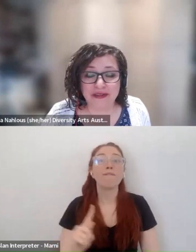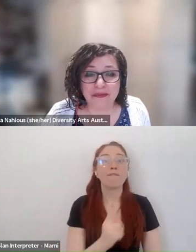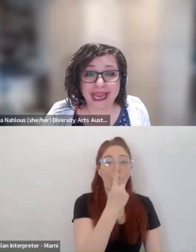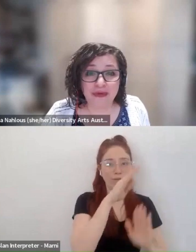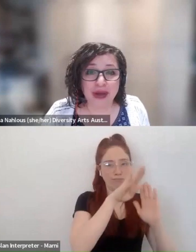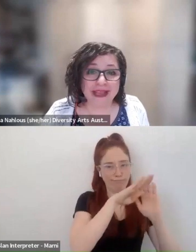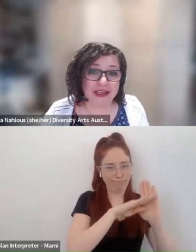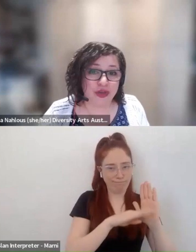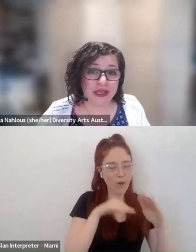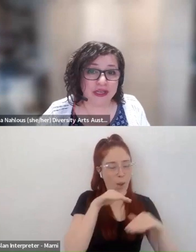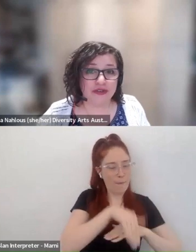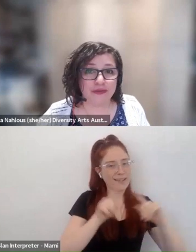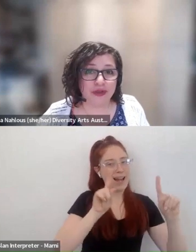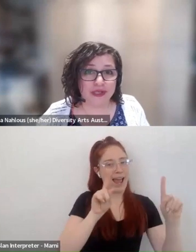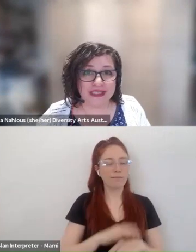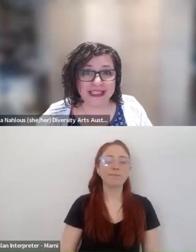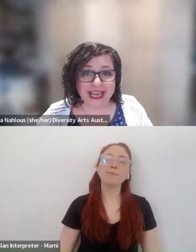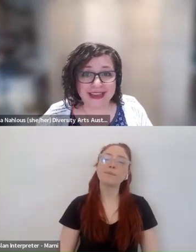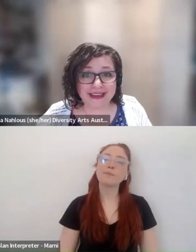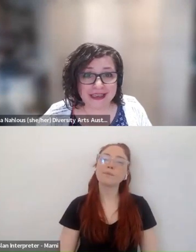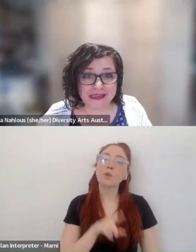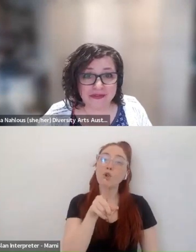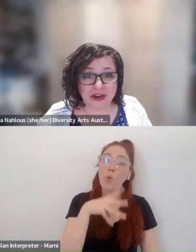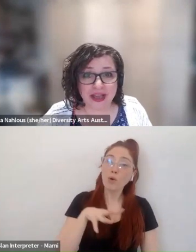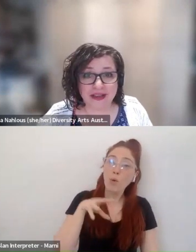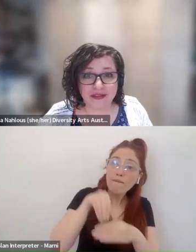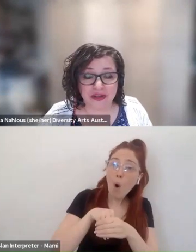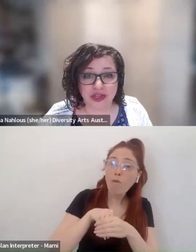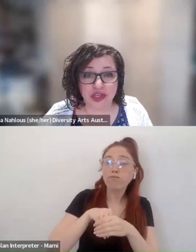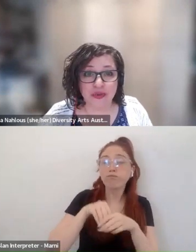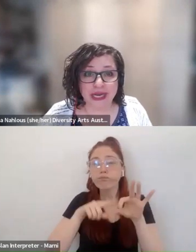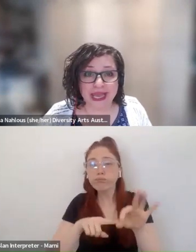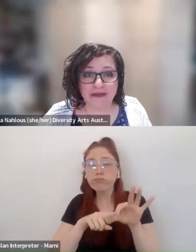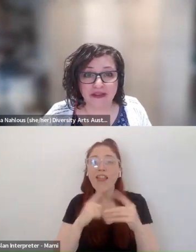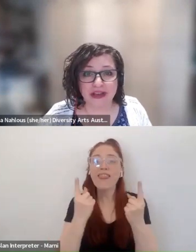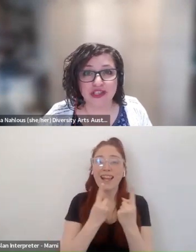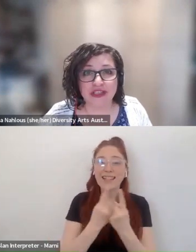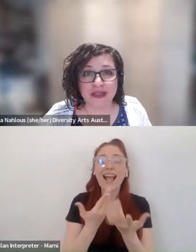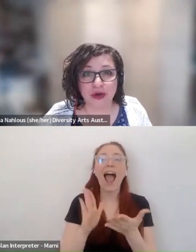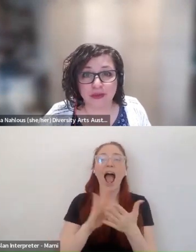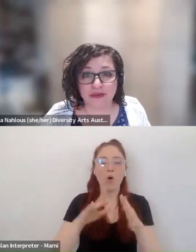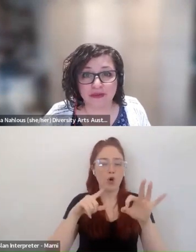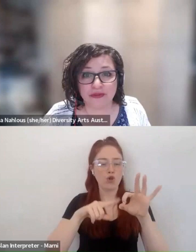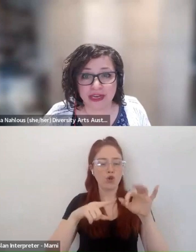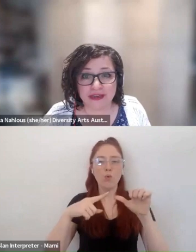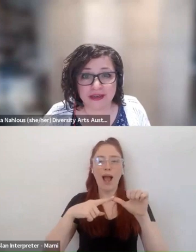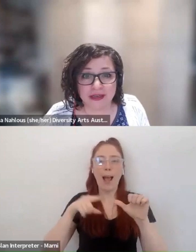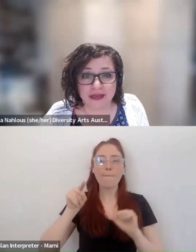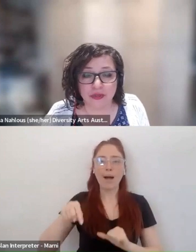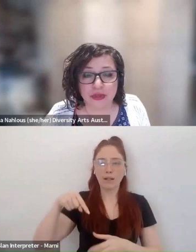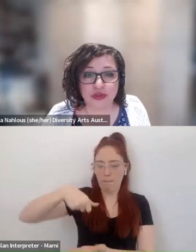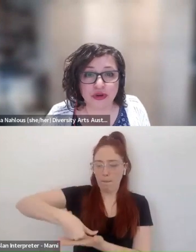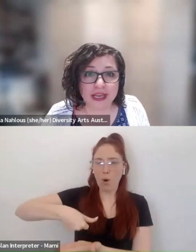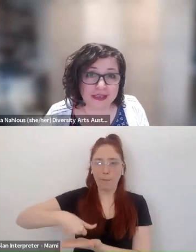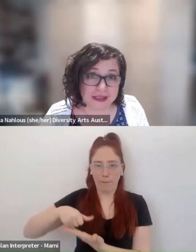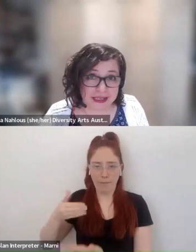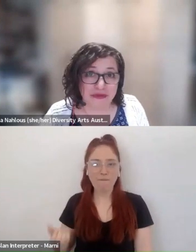the main way that you can contribute to today is via the q&a function at the bottom of the screen. We'll try it if we